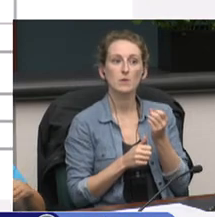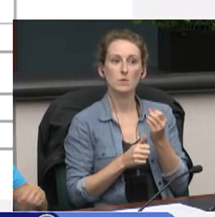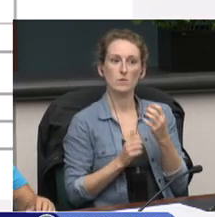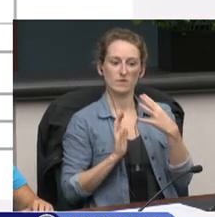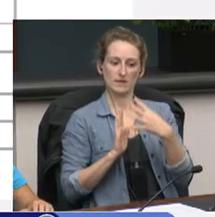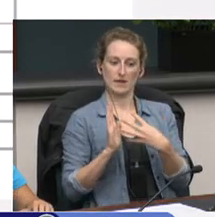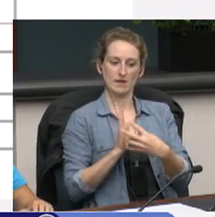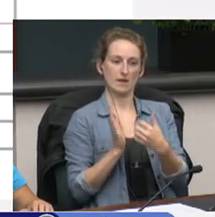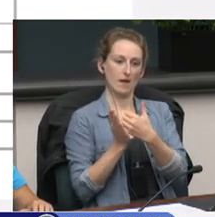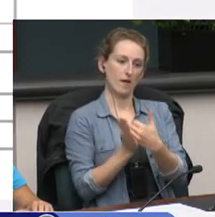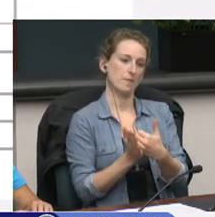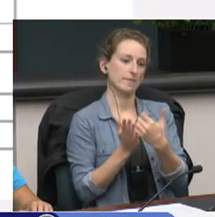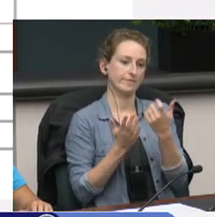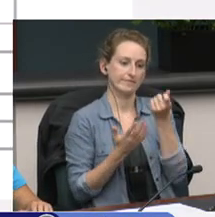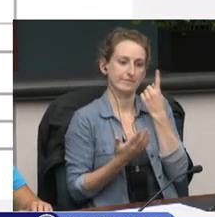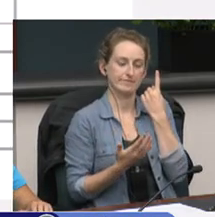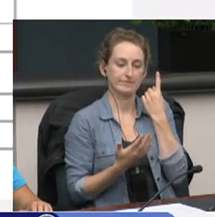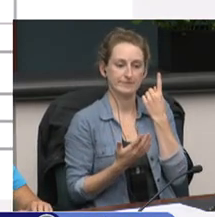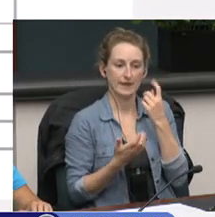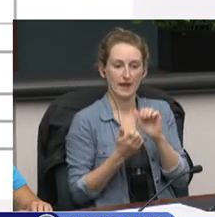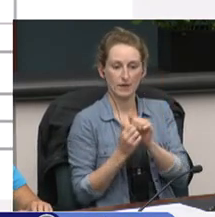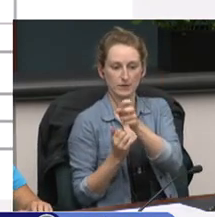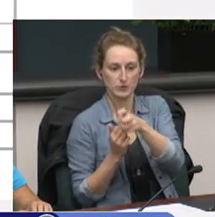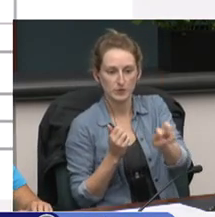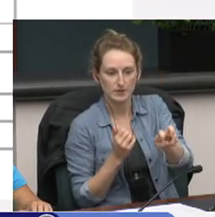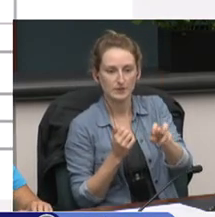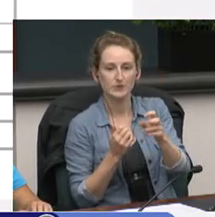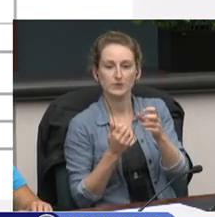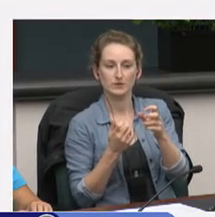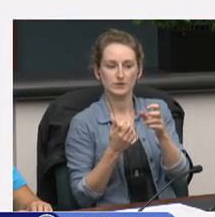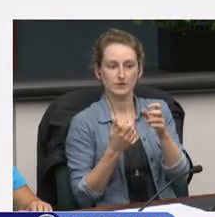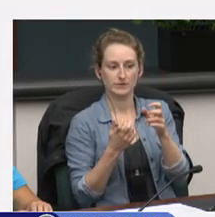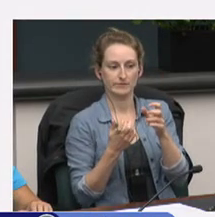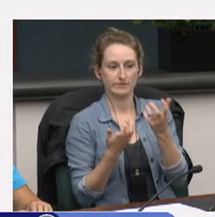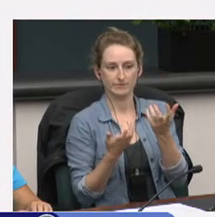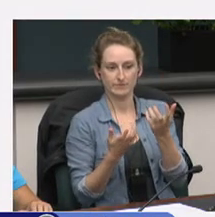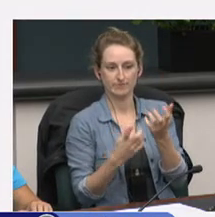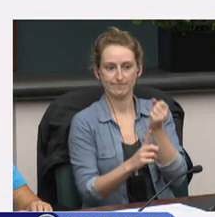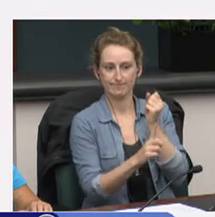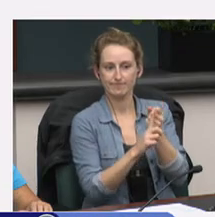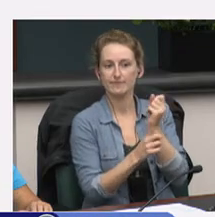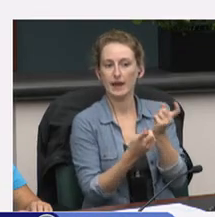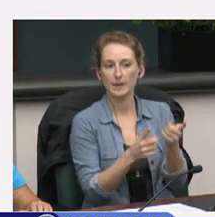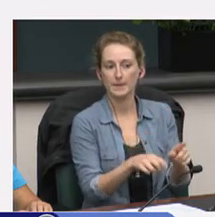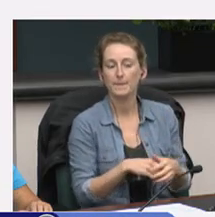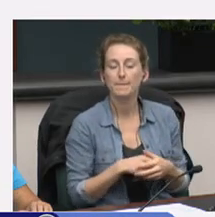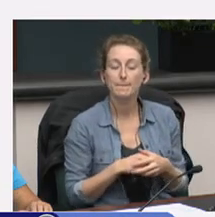incremental improvements would be implemented one area I wanted to point